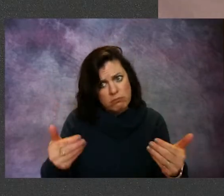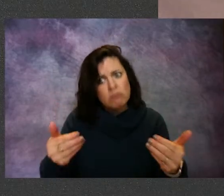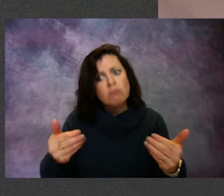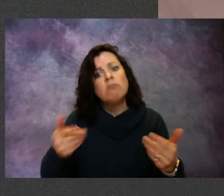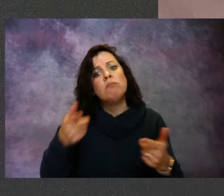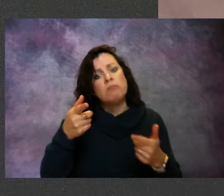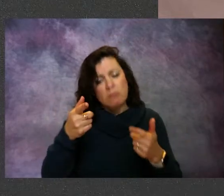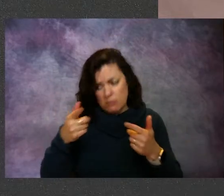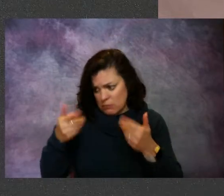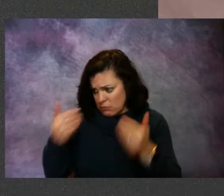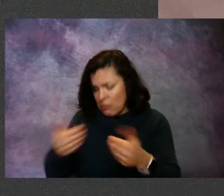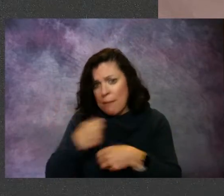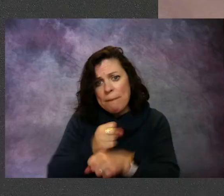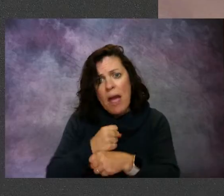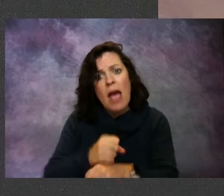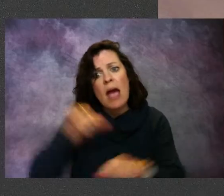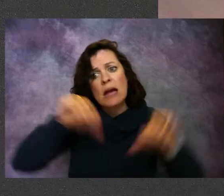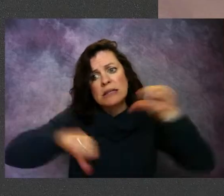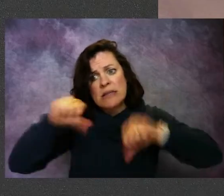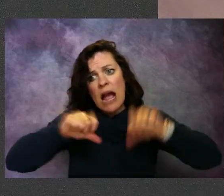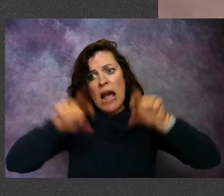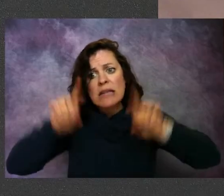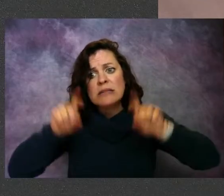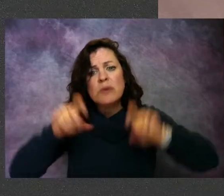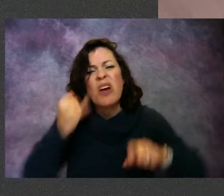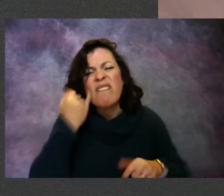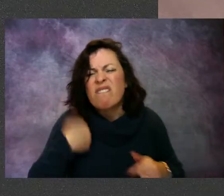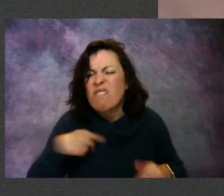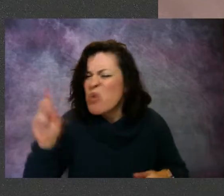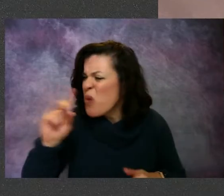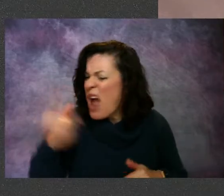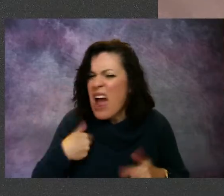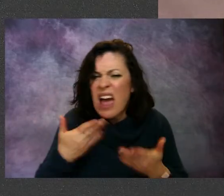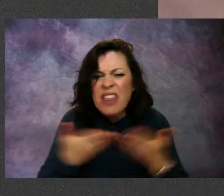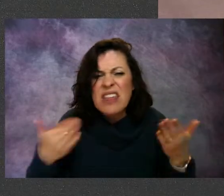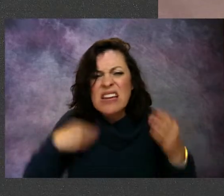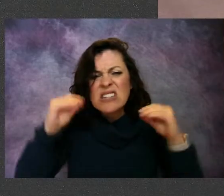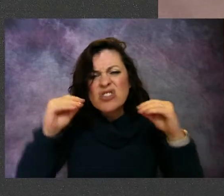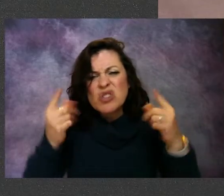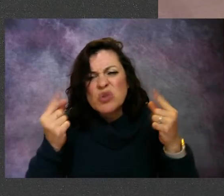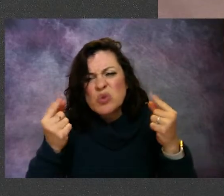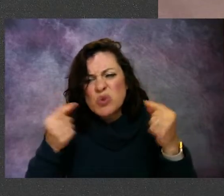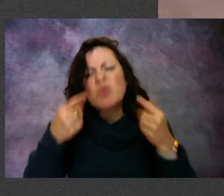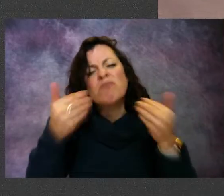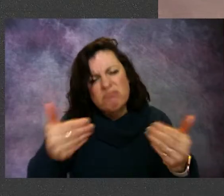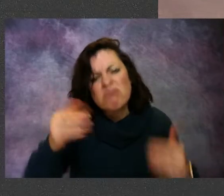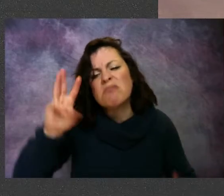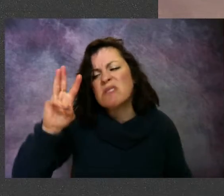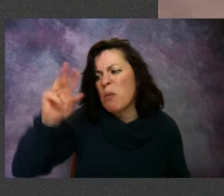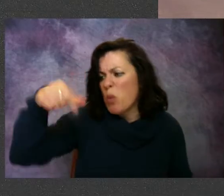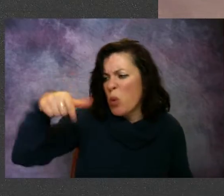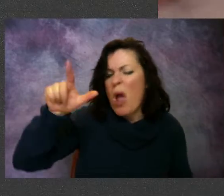that you need off of wqln.org. So, don't be mad if you were not able to do our science experiment.